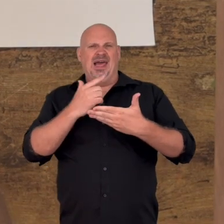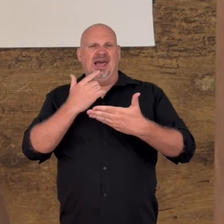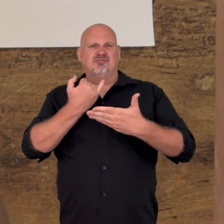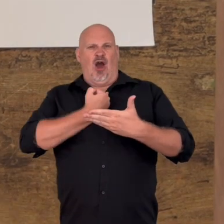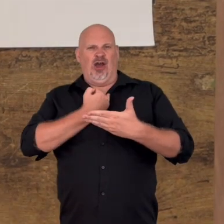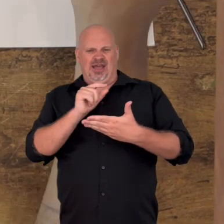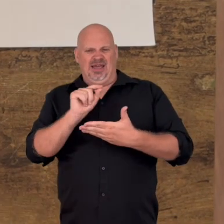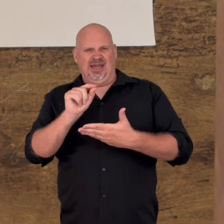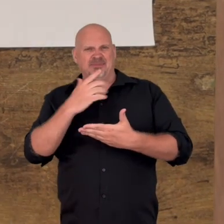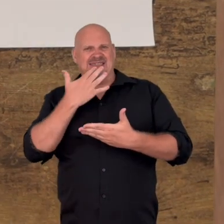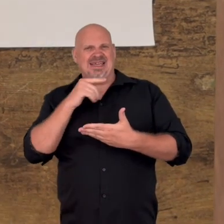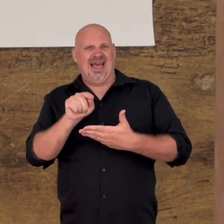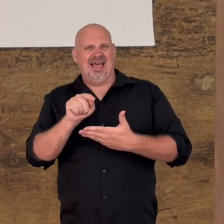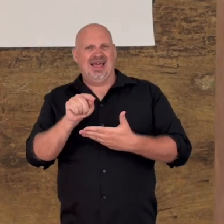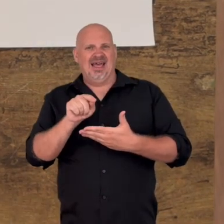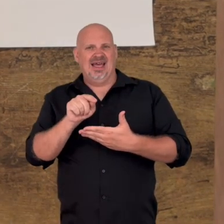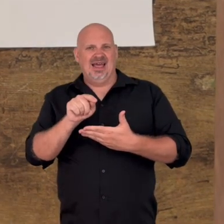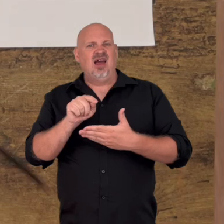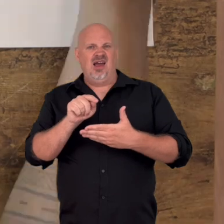you just wait for it to dry and then paint over it